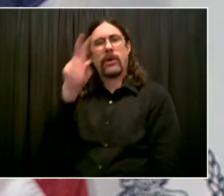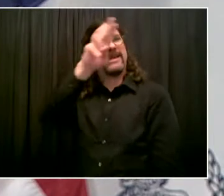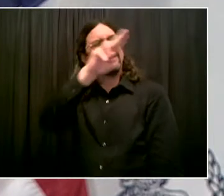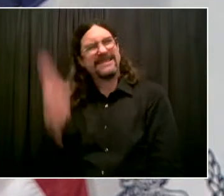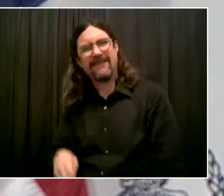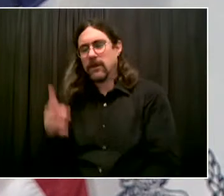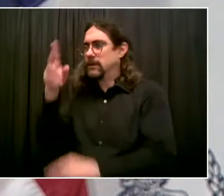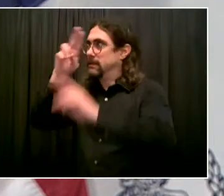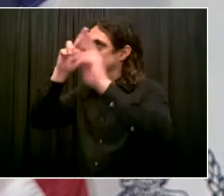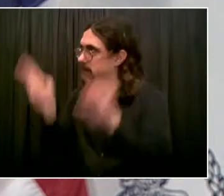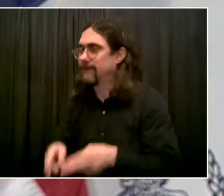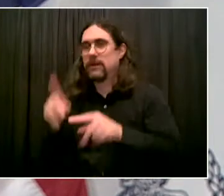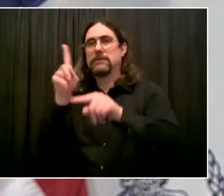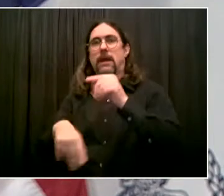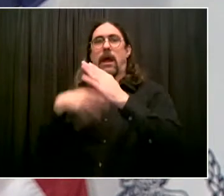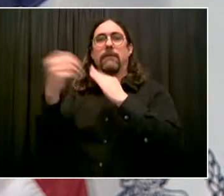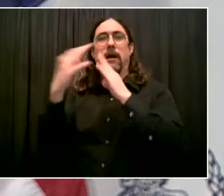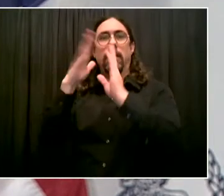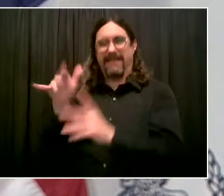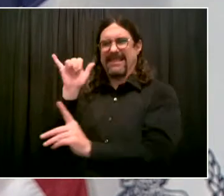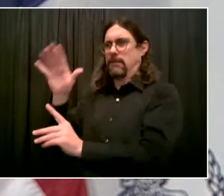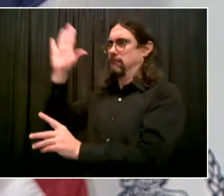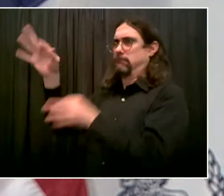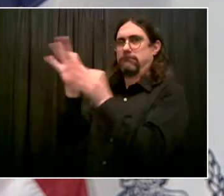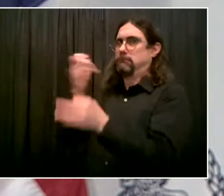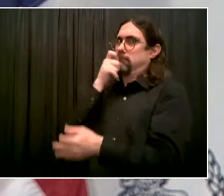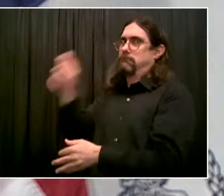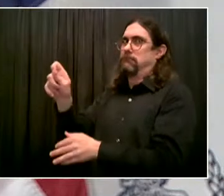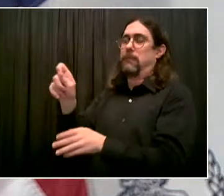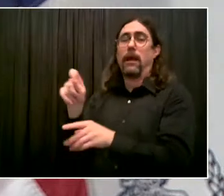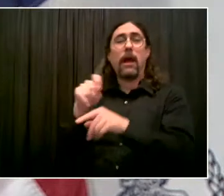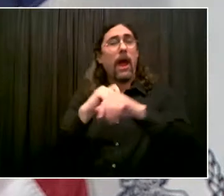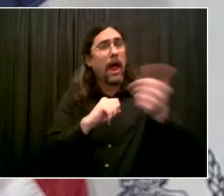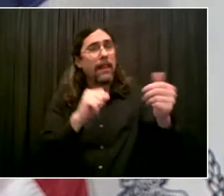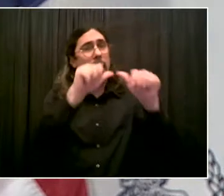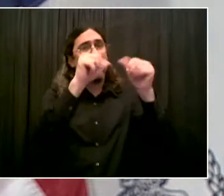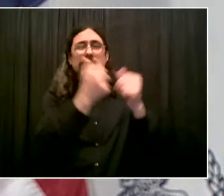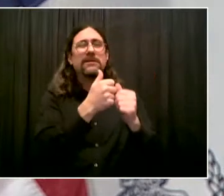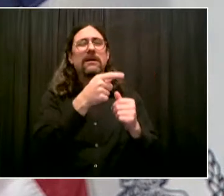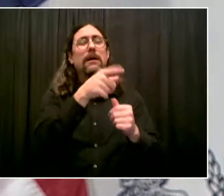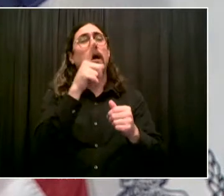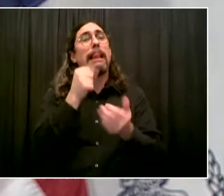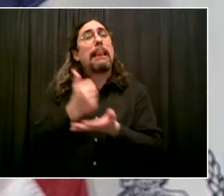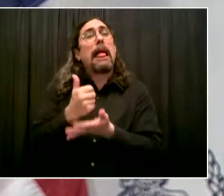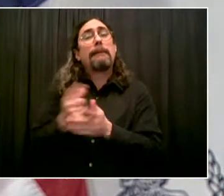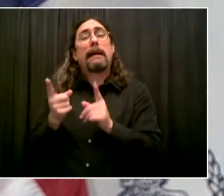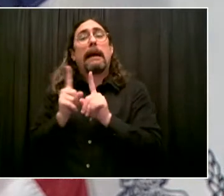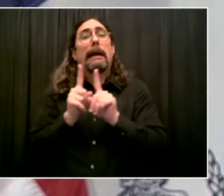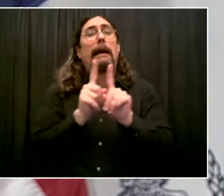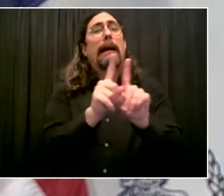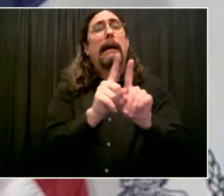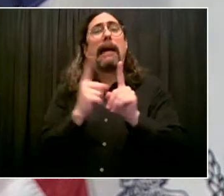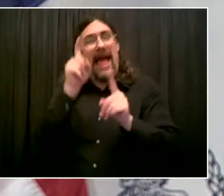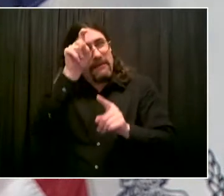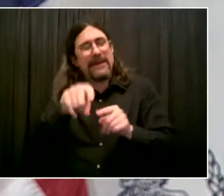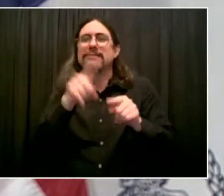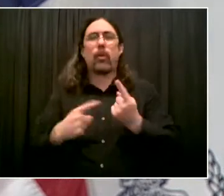NEEDS. I WAS HOPING YOU COULD EXPLAIN IN THIS PARTICULAR INSTANCE WHAT EXACTLY THE CITY'S